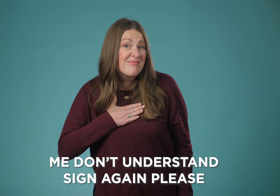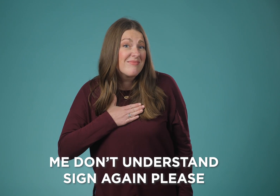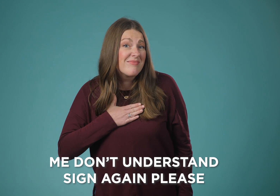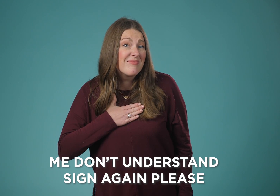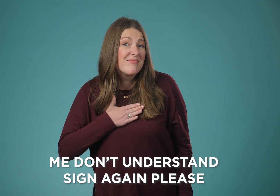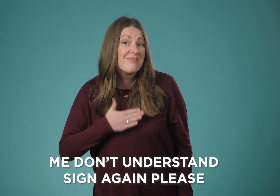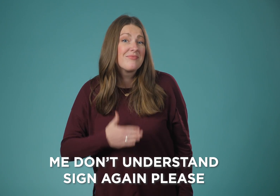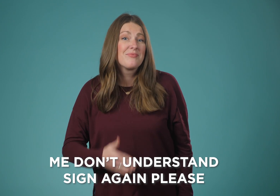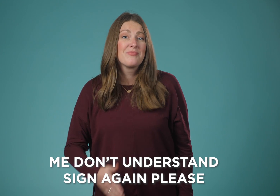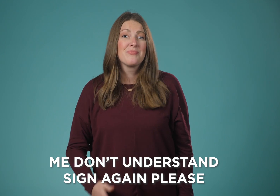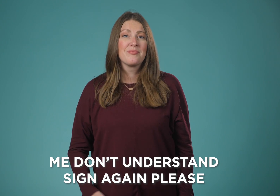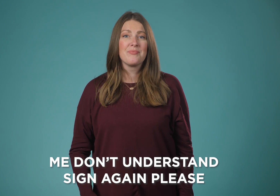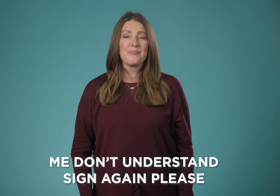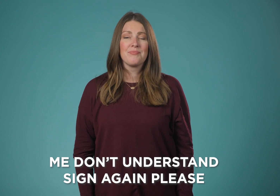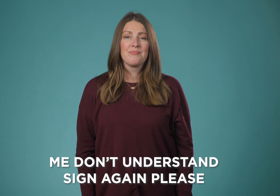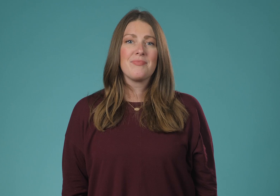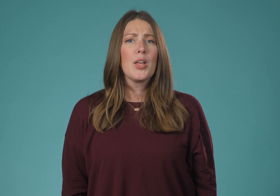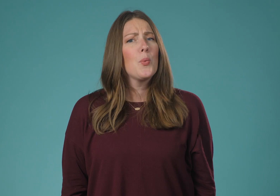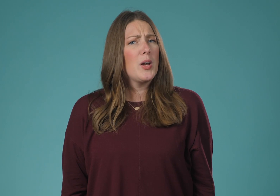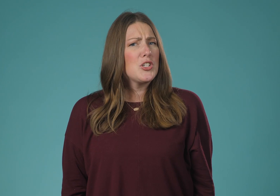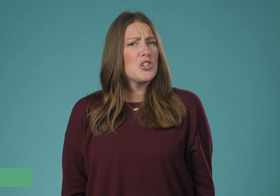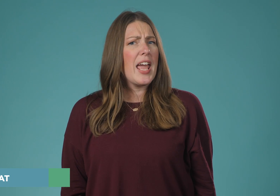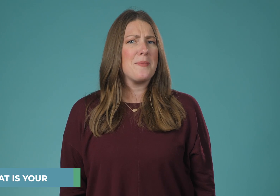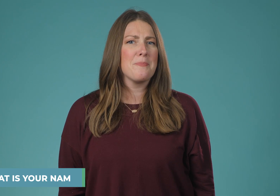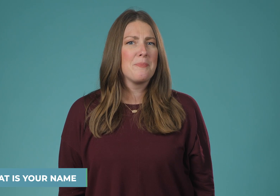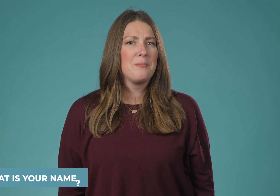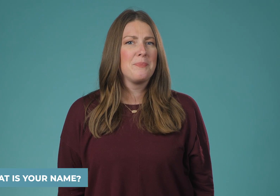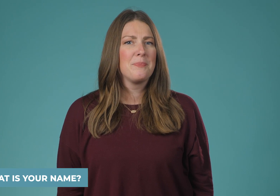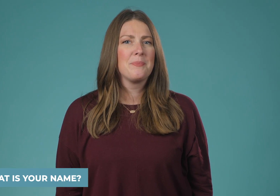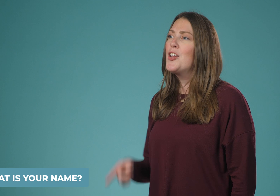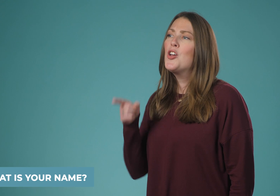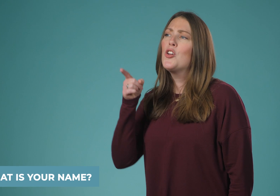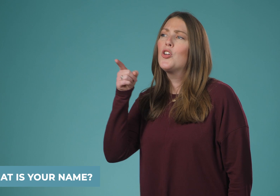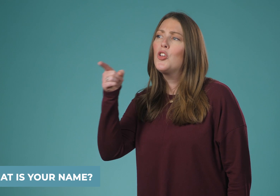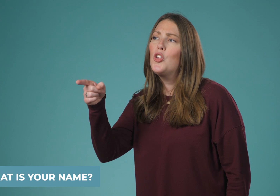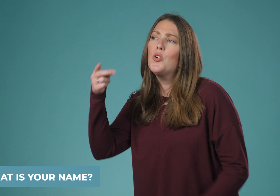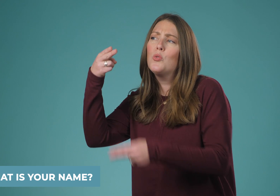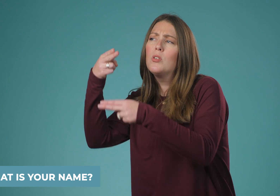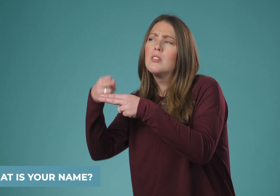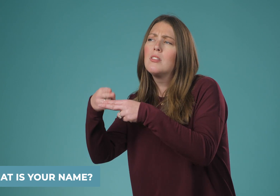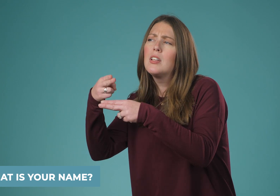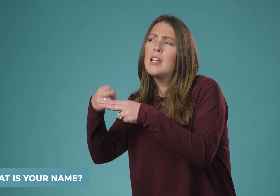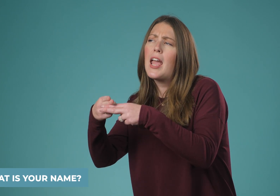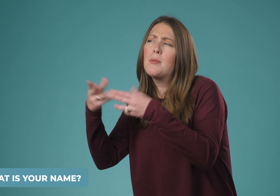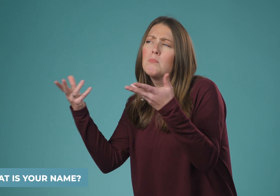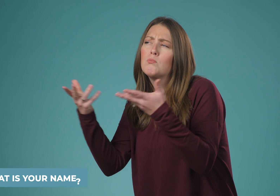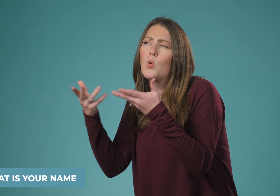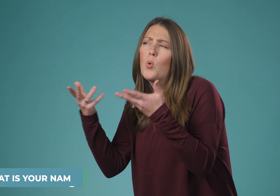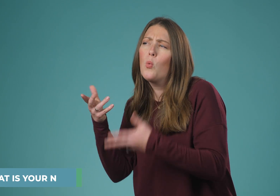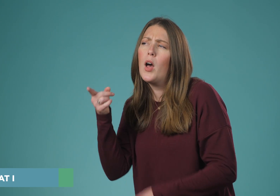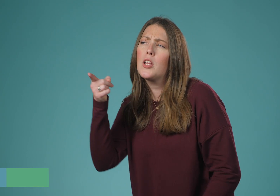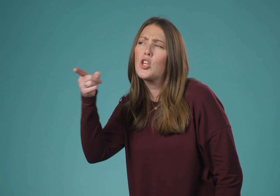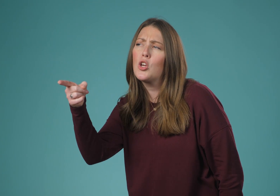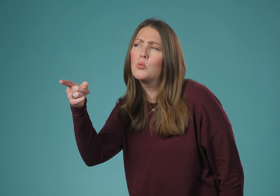What is your name? 'You name what you?'